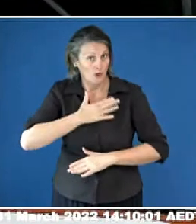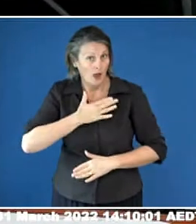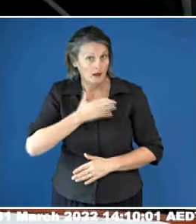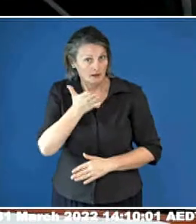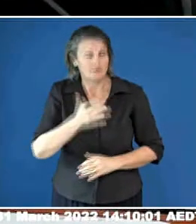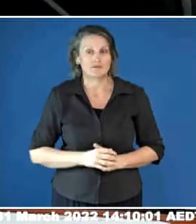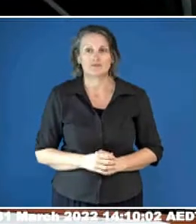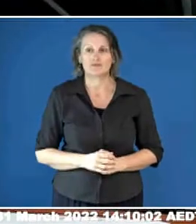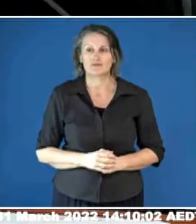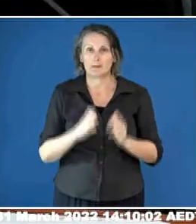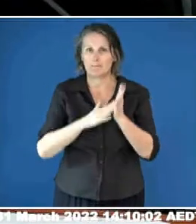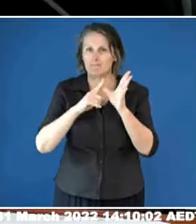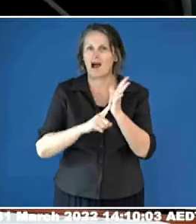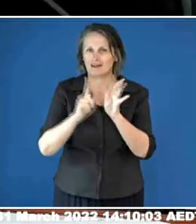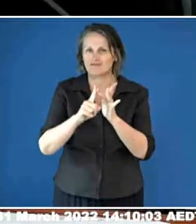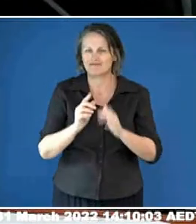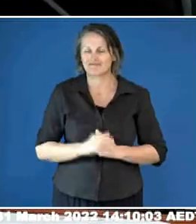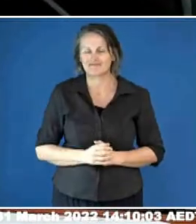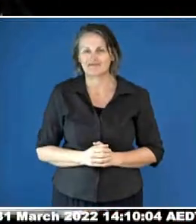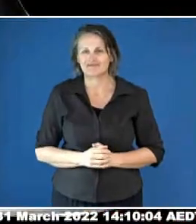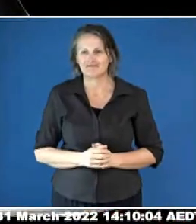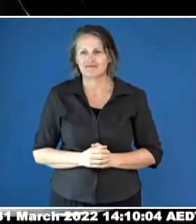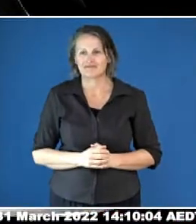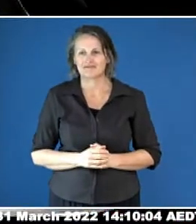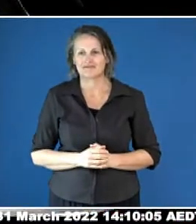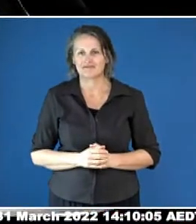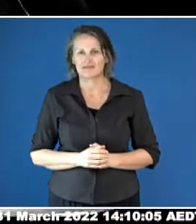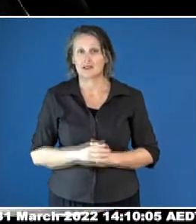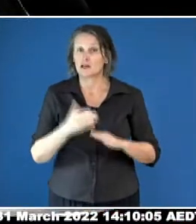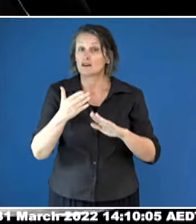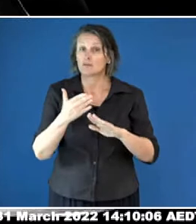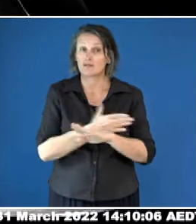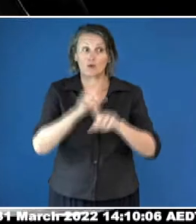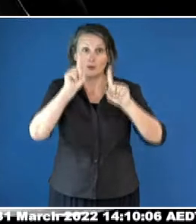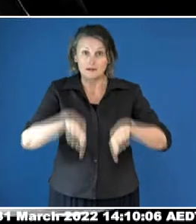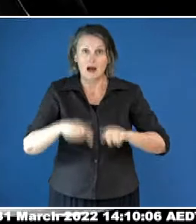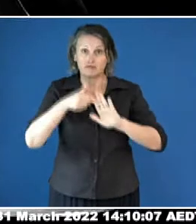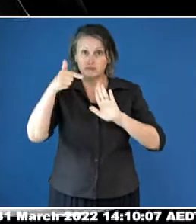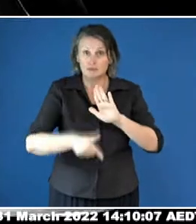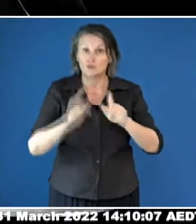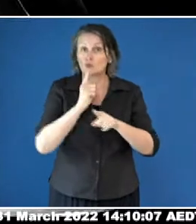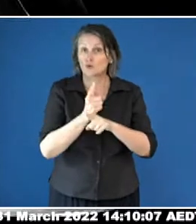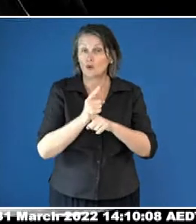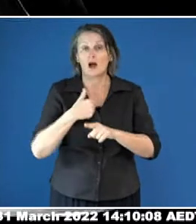Mali? MS HERMANS: Yes, so before we begin, WWDA would like to acknowledge the Muwinina